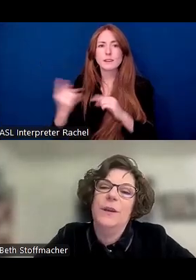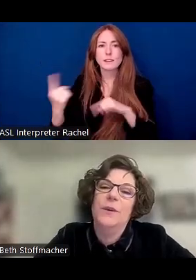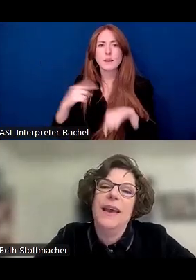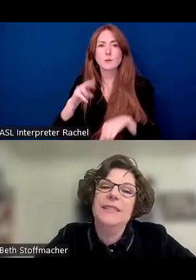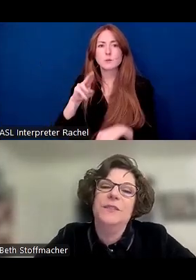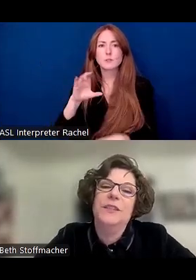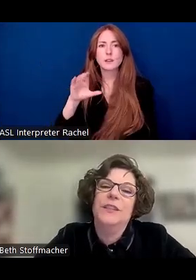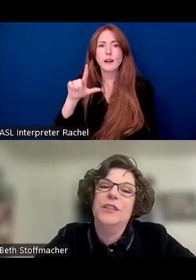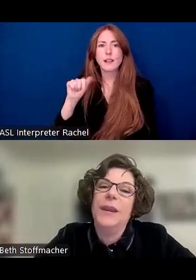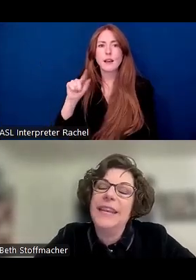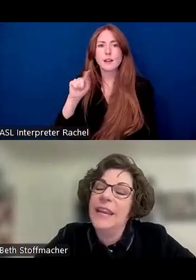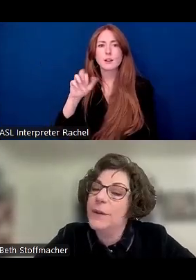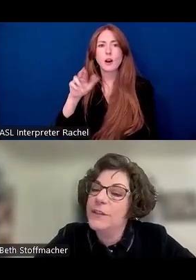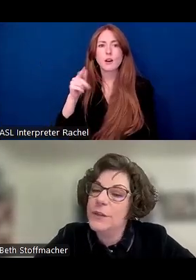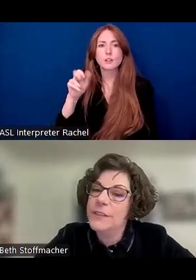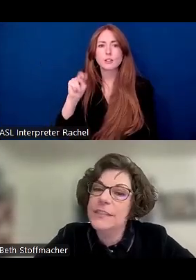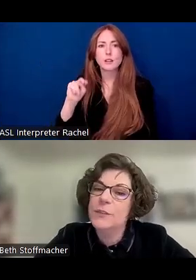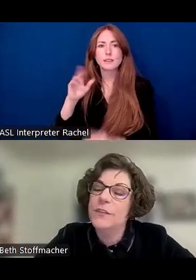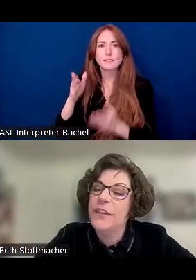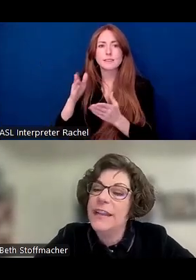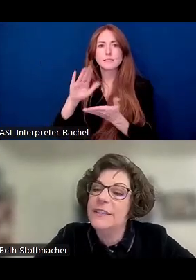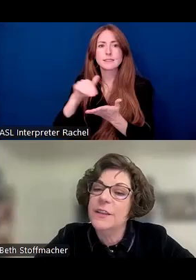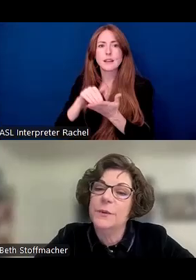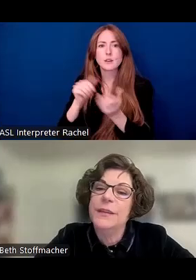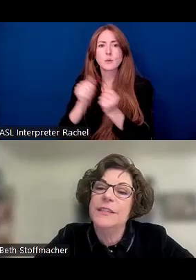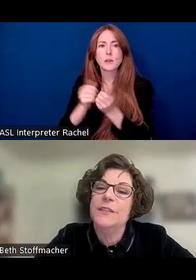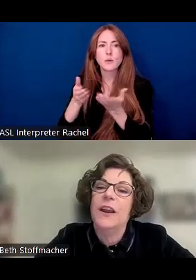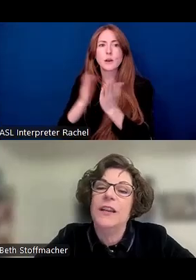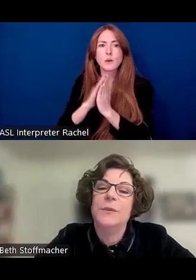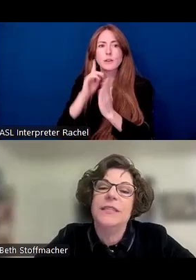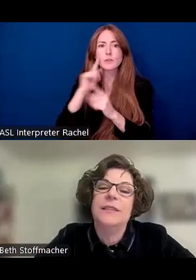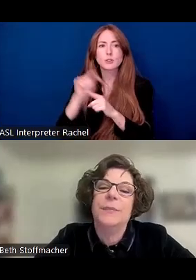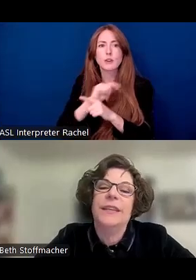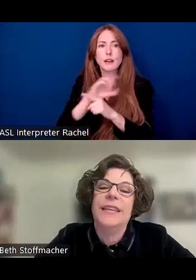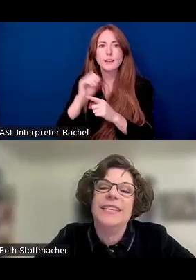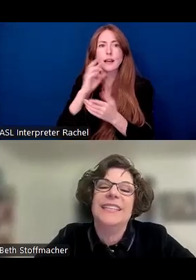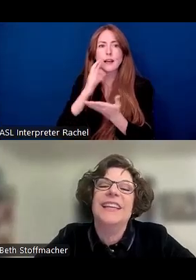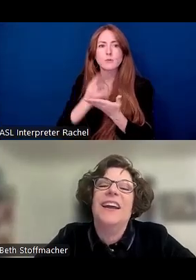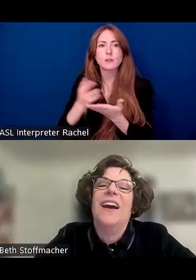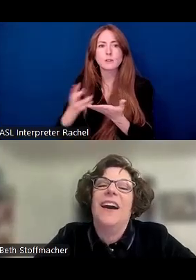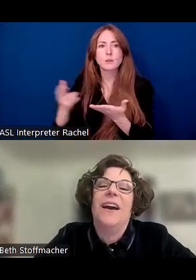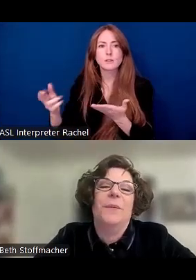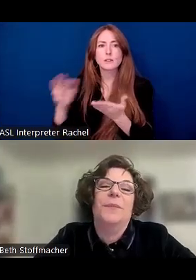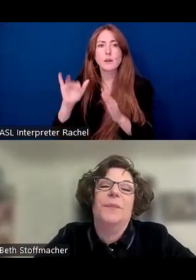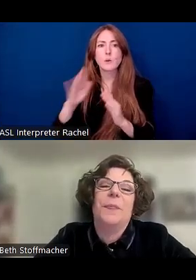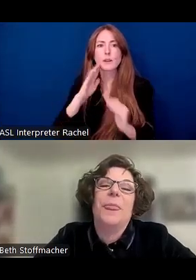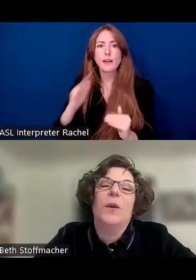request for training and resources to advance the careers for artists with disabilities. We